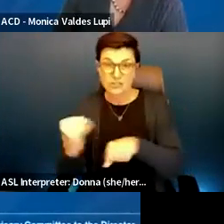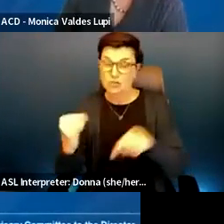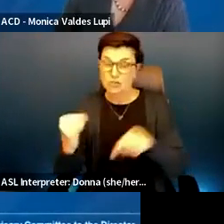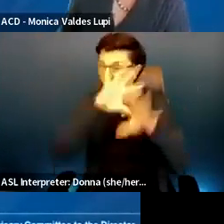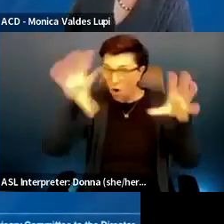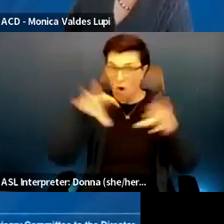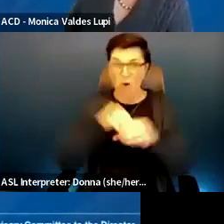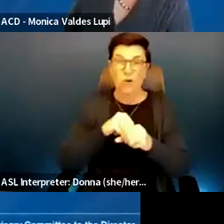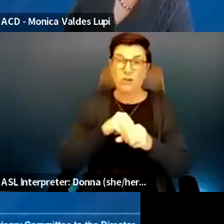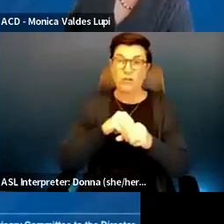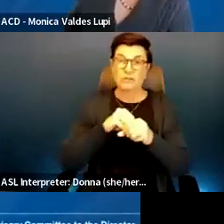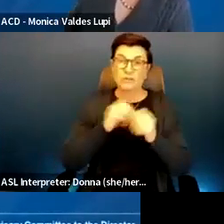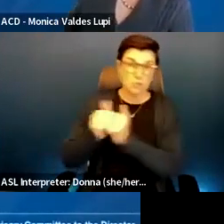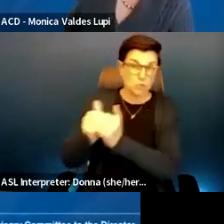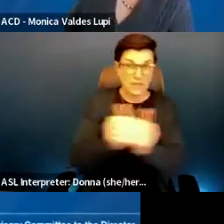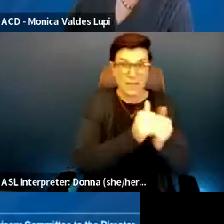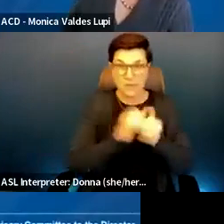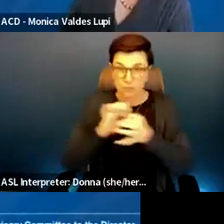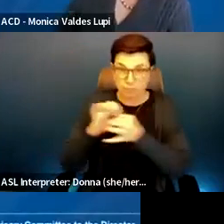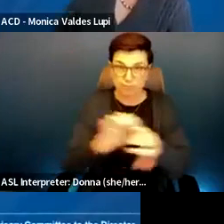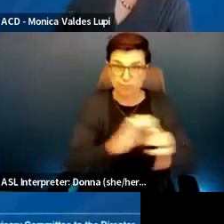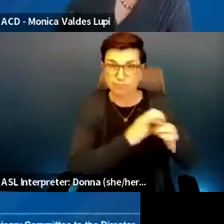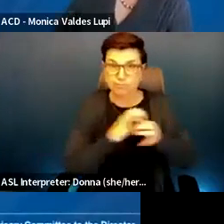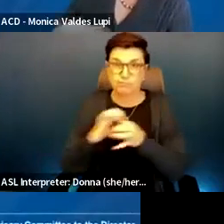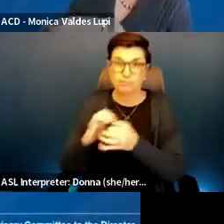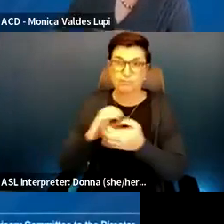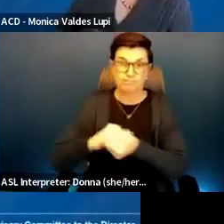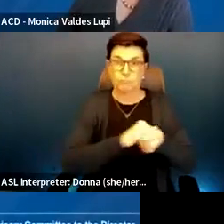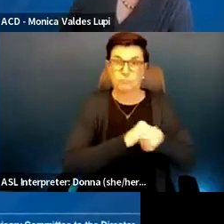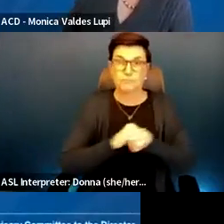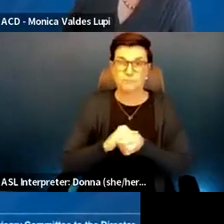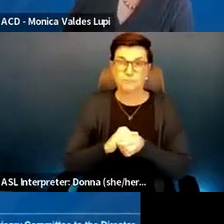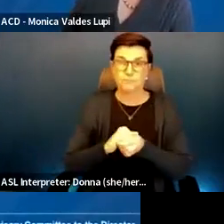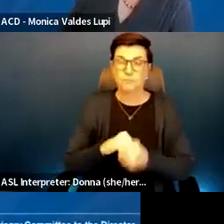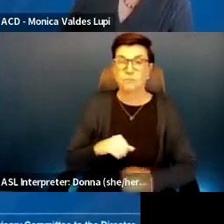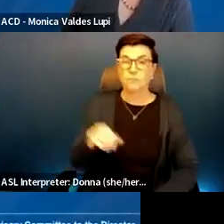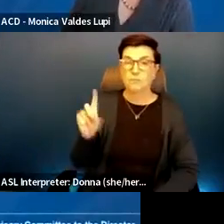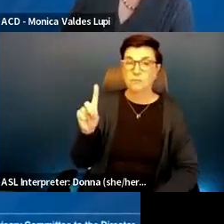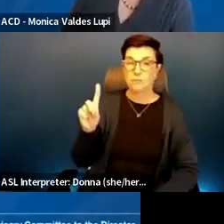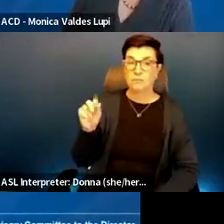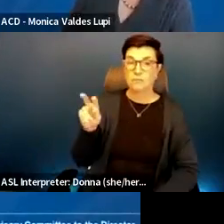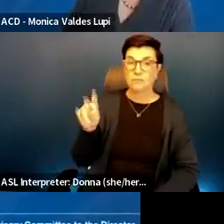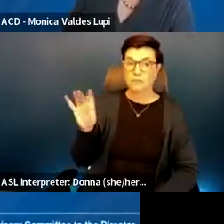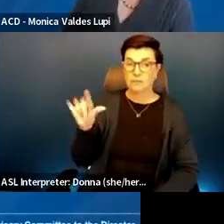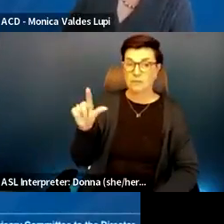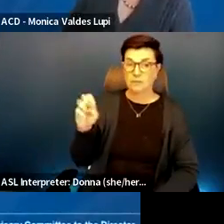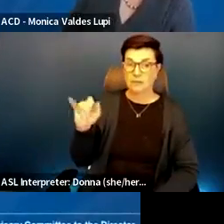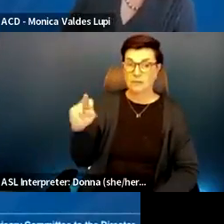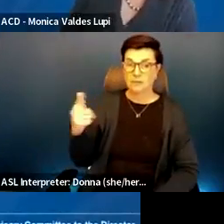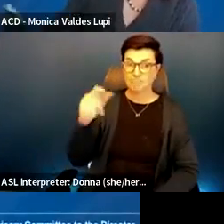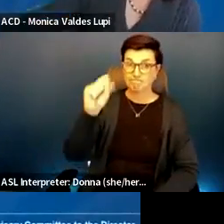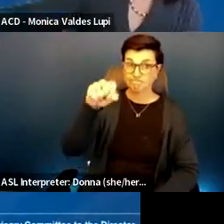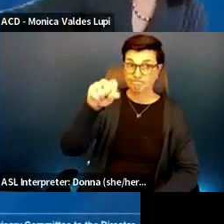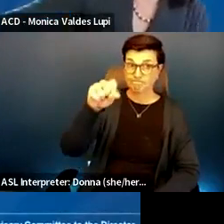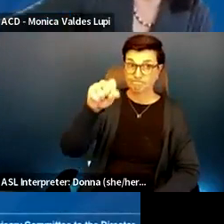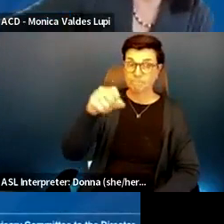Yeah, thanks, Josh, for raising that. I'm doing a little bit of work with communications at the state and local level, and I think the issue around misinformation